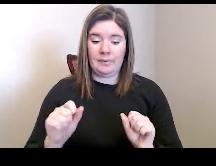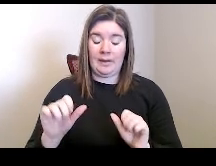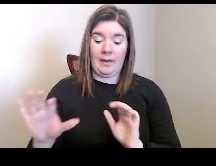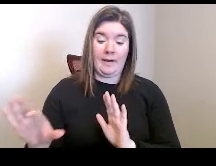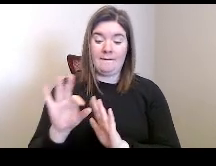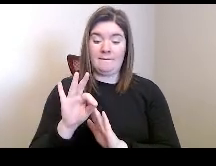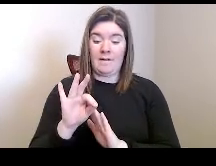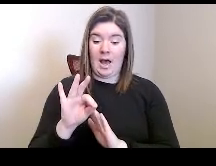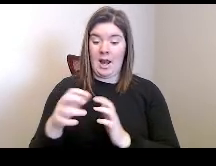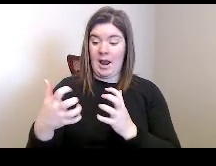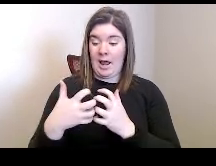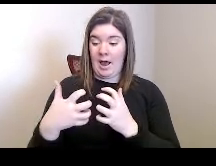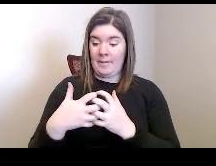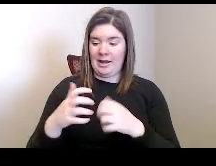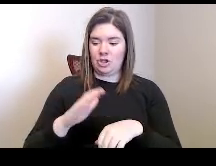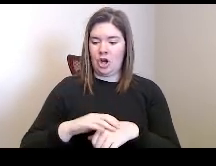So, we don't have that whole link in there,